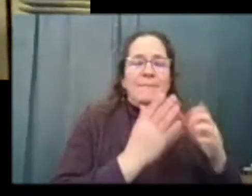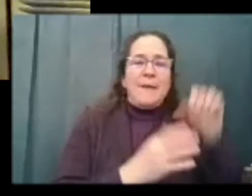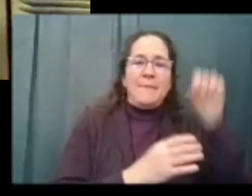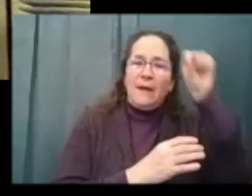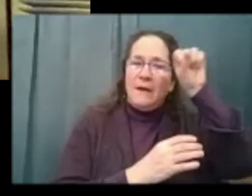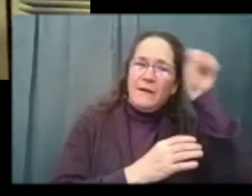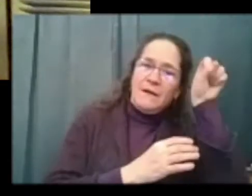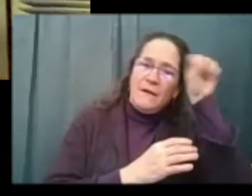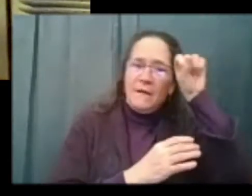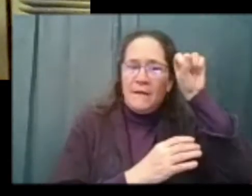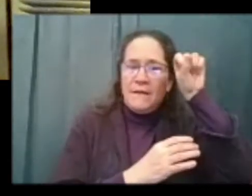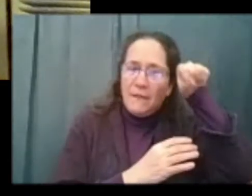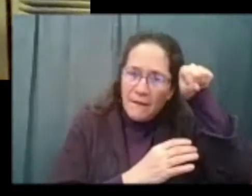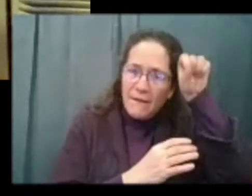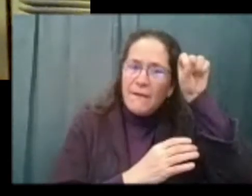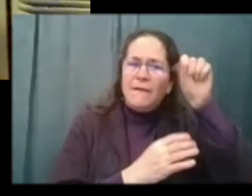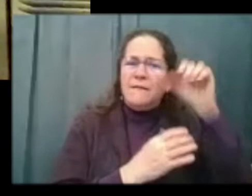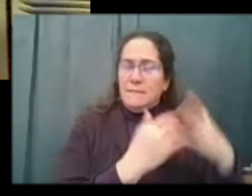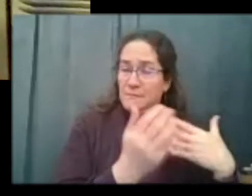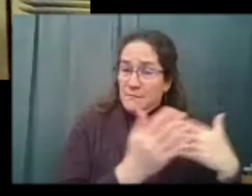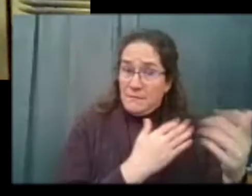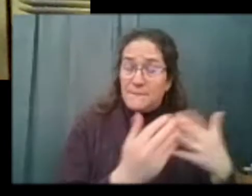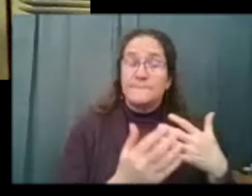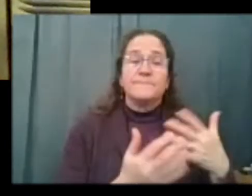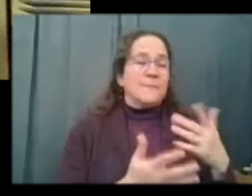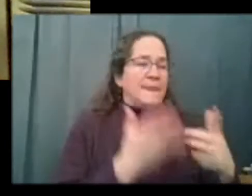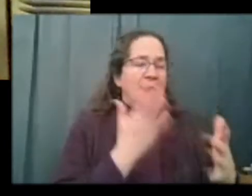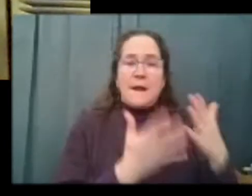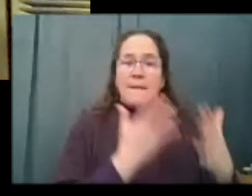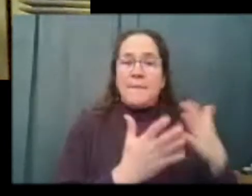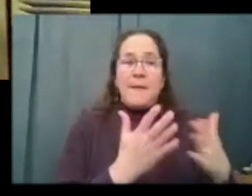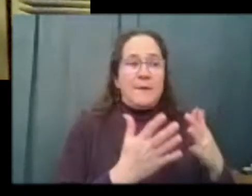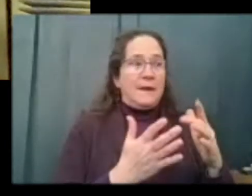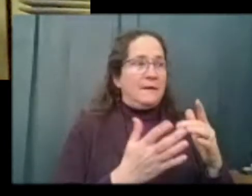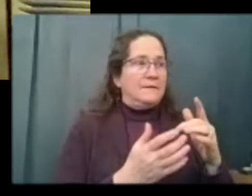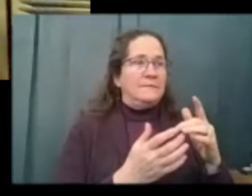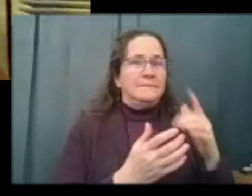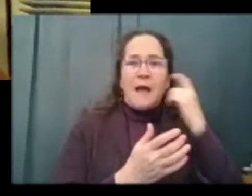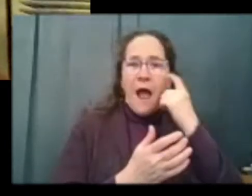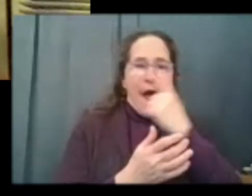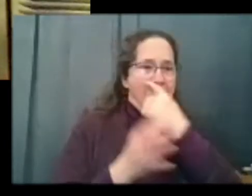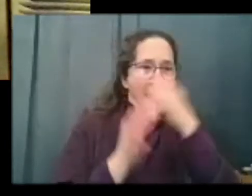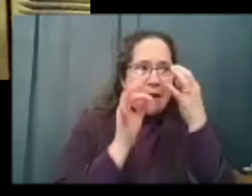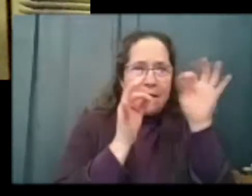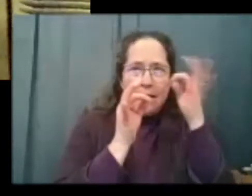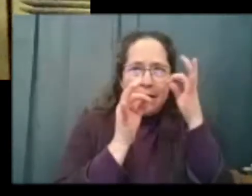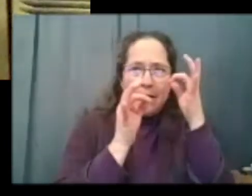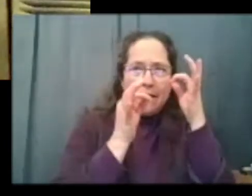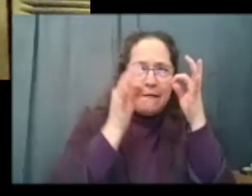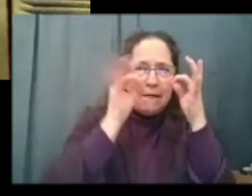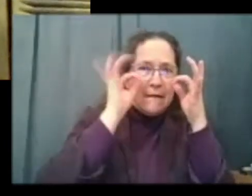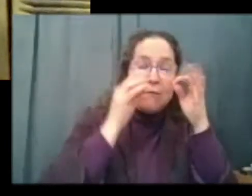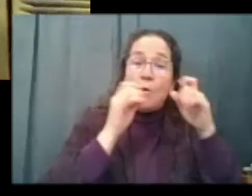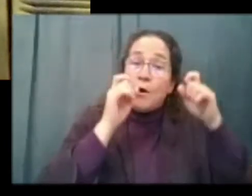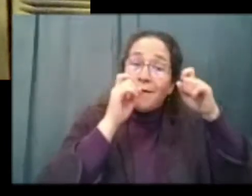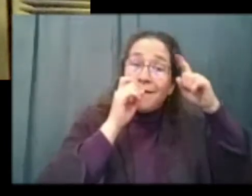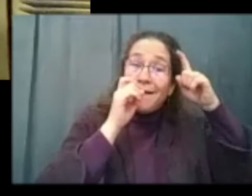or even sometimes a specific gaze or twitch maybe of an eyebrow or something of that nature